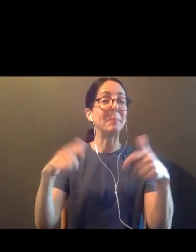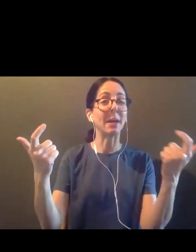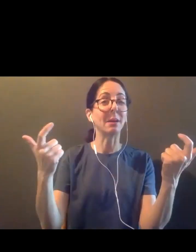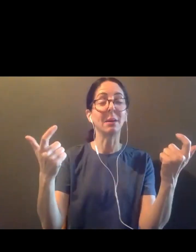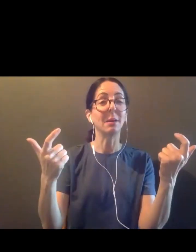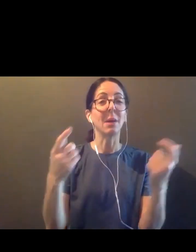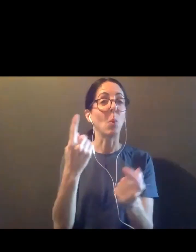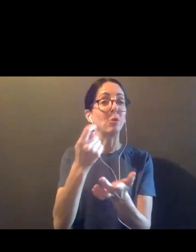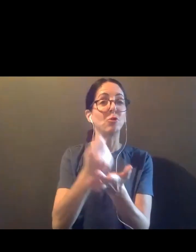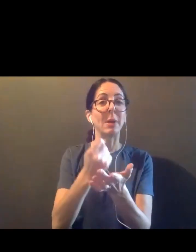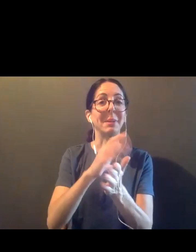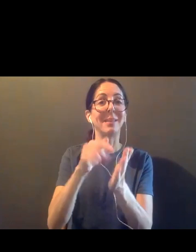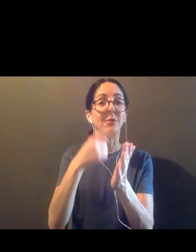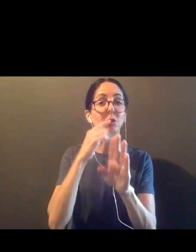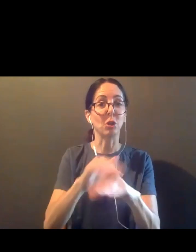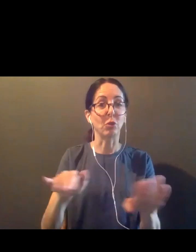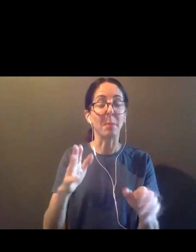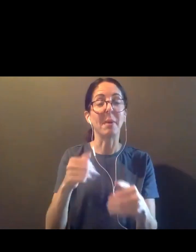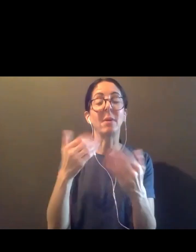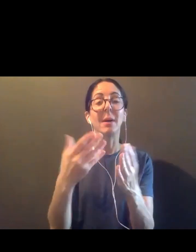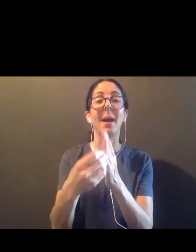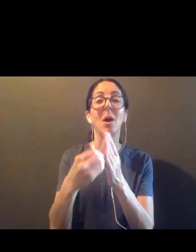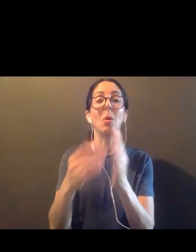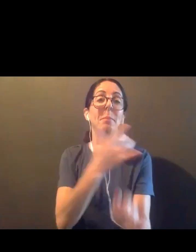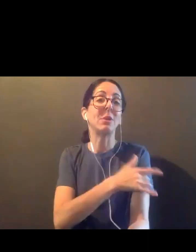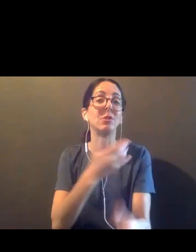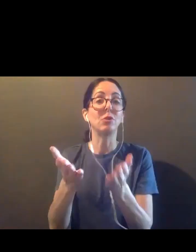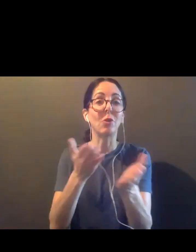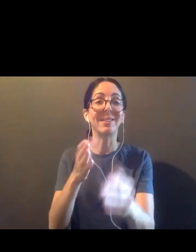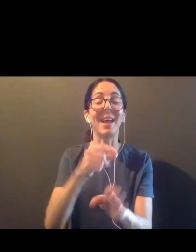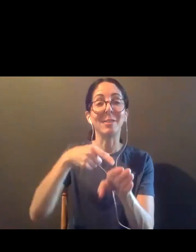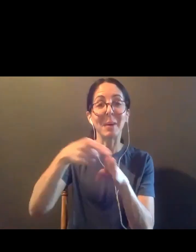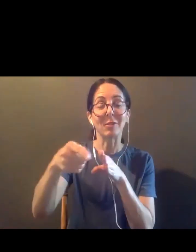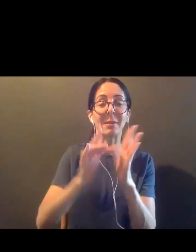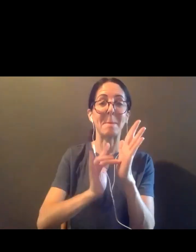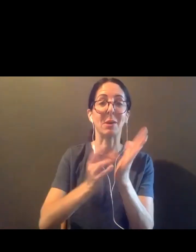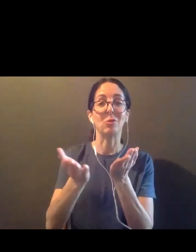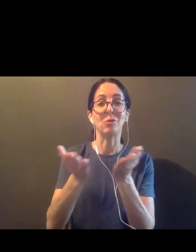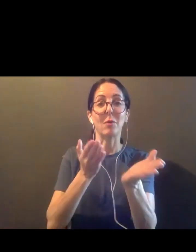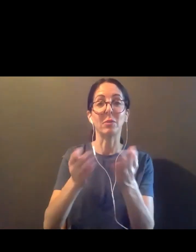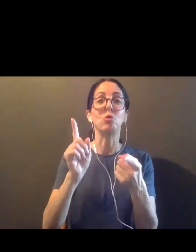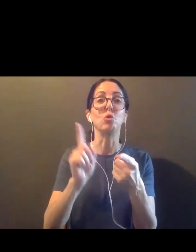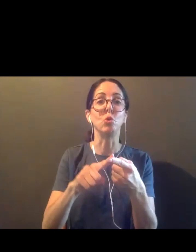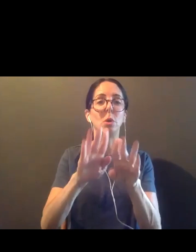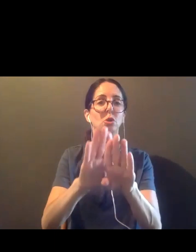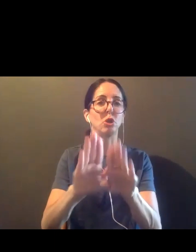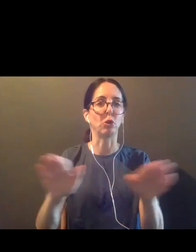center providing outpatient services and specialized medical services to children ages birth until